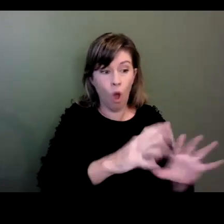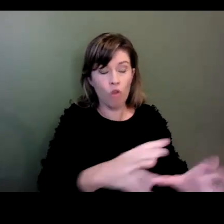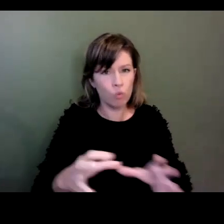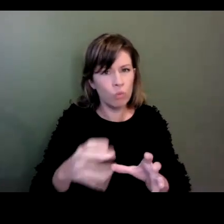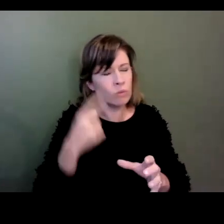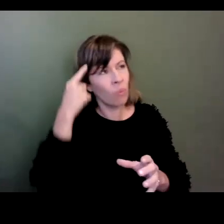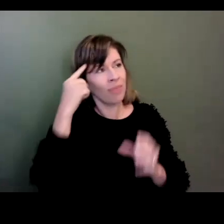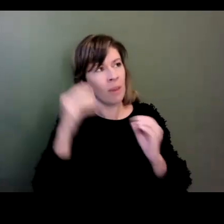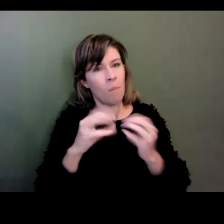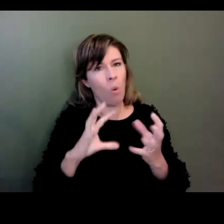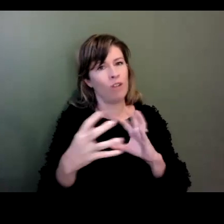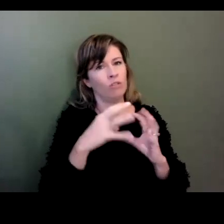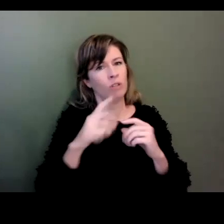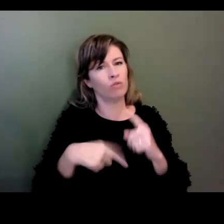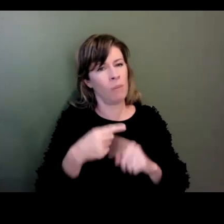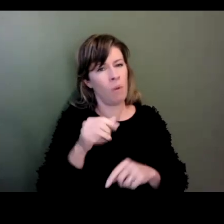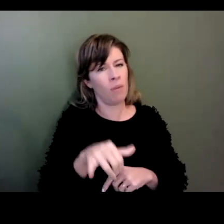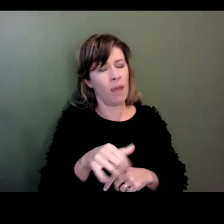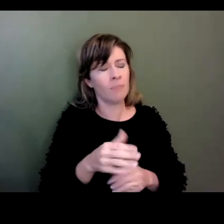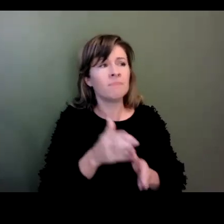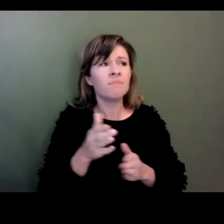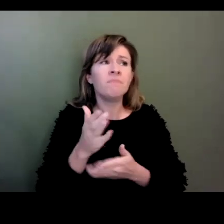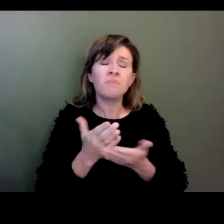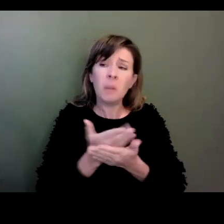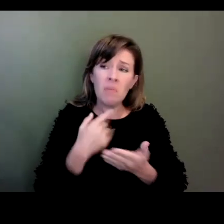I think the things I've seen that work, so here I'll say